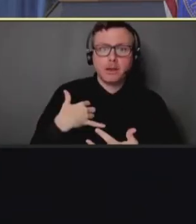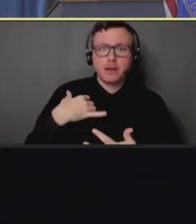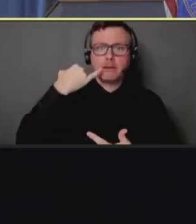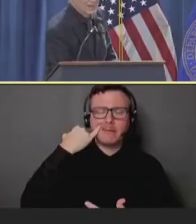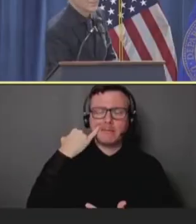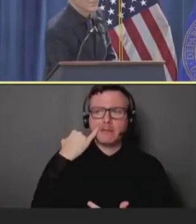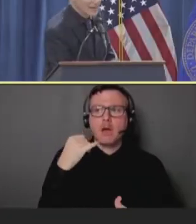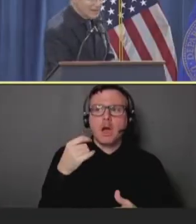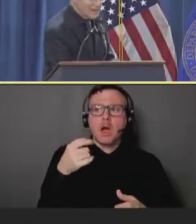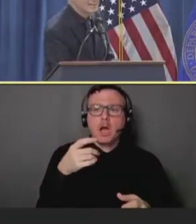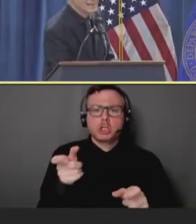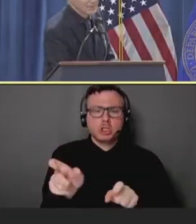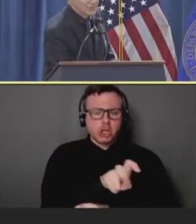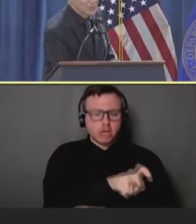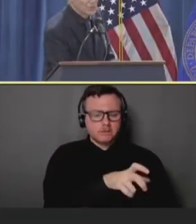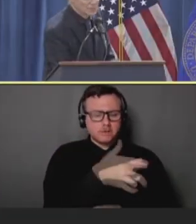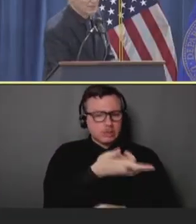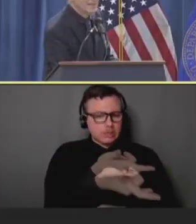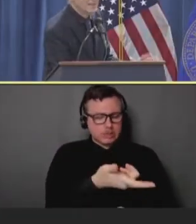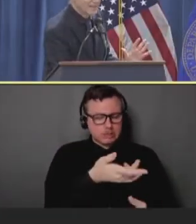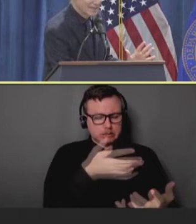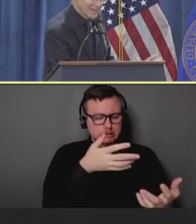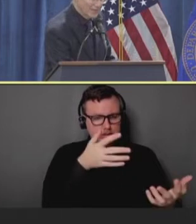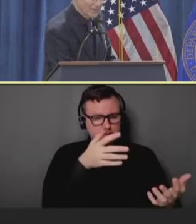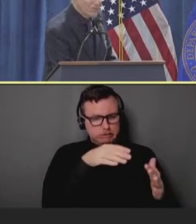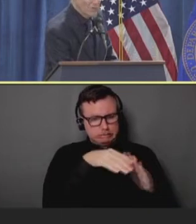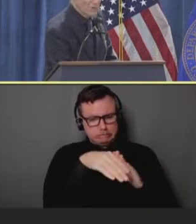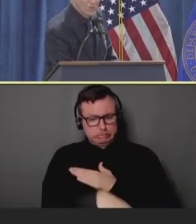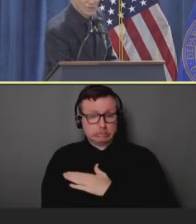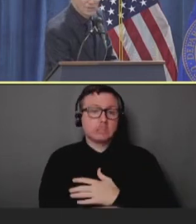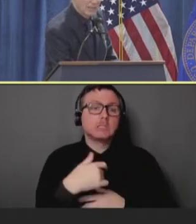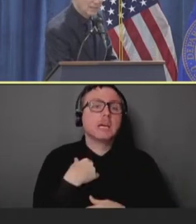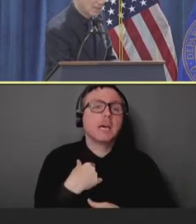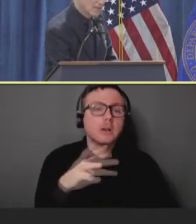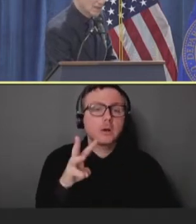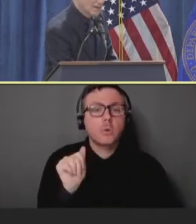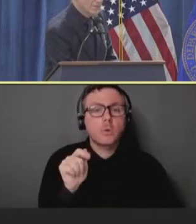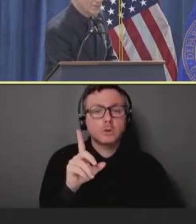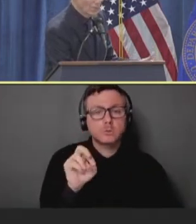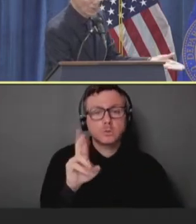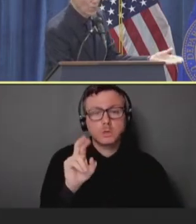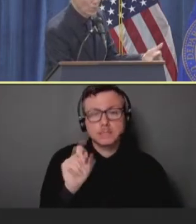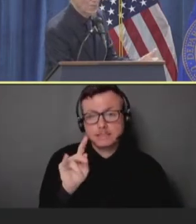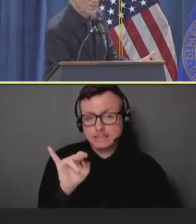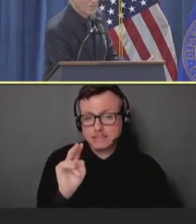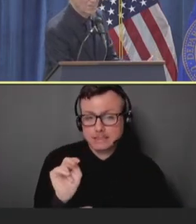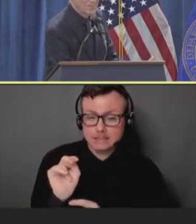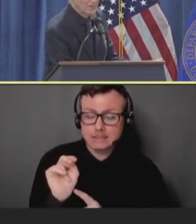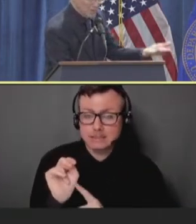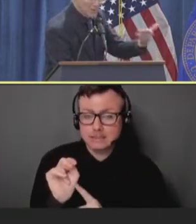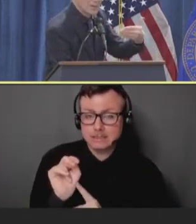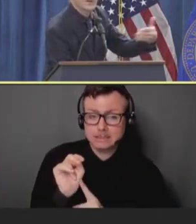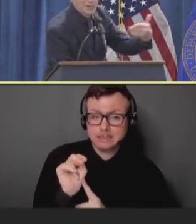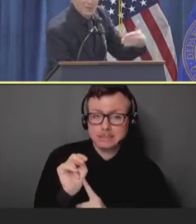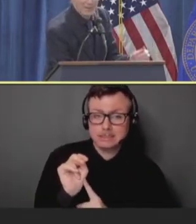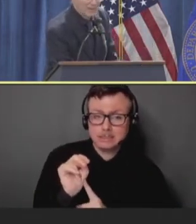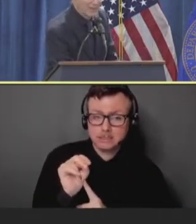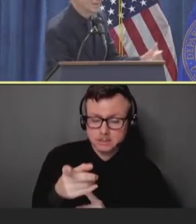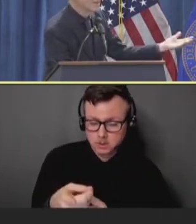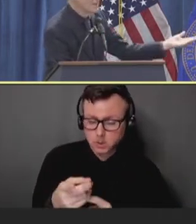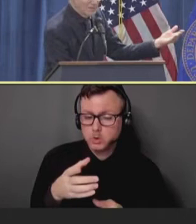Finally, that decision was made as I gather from Walt Orenstein during the committee meeting,